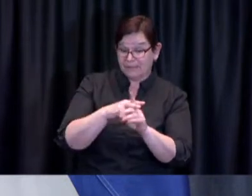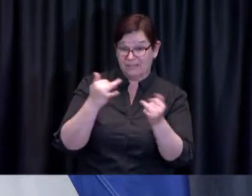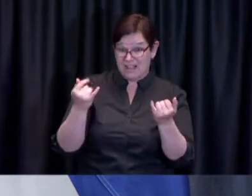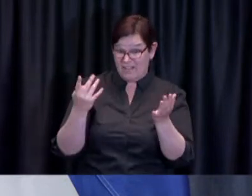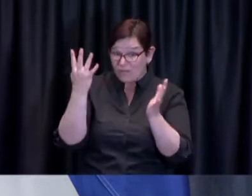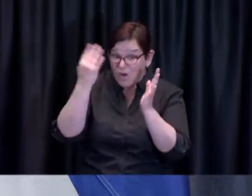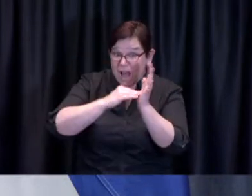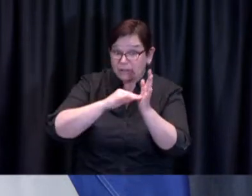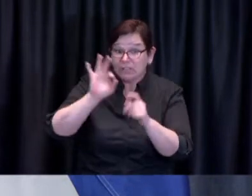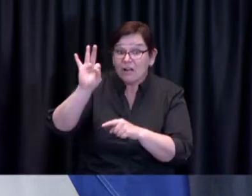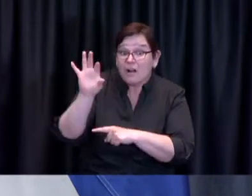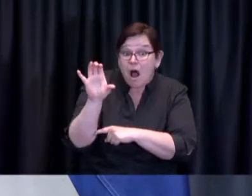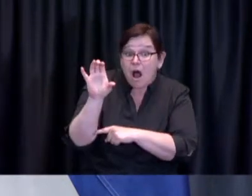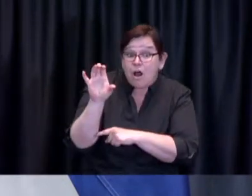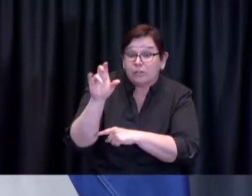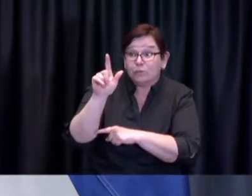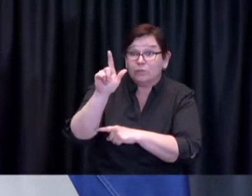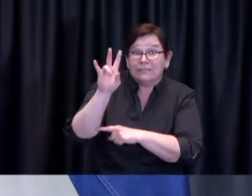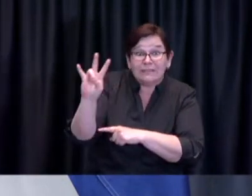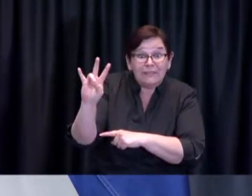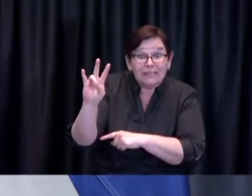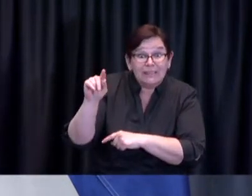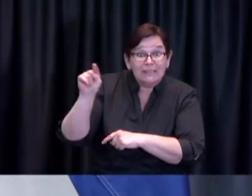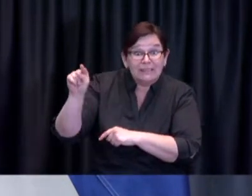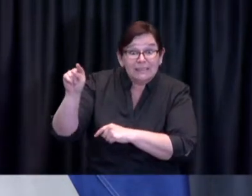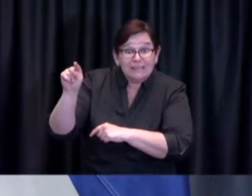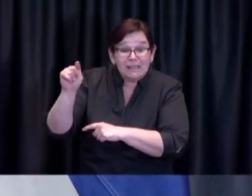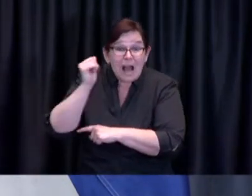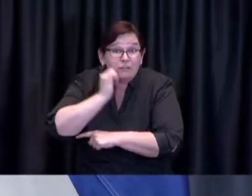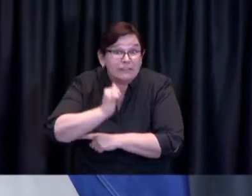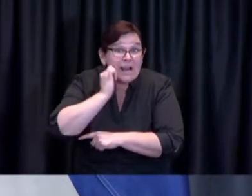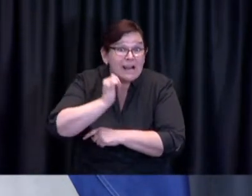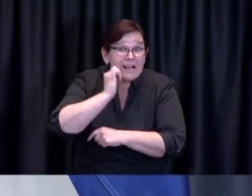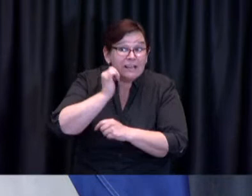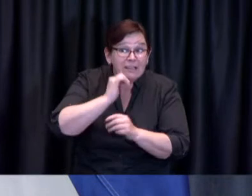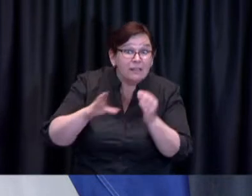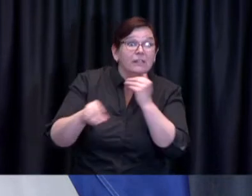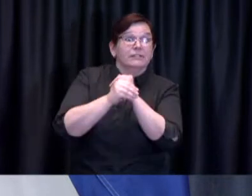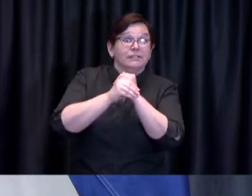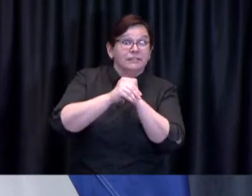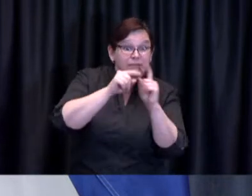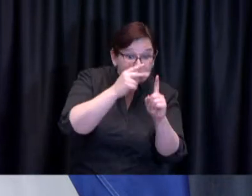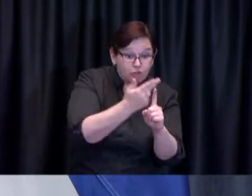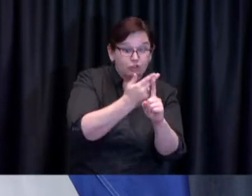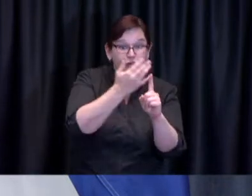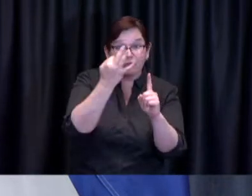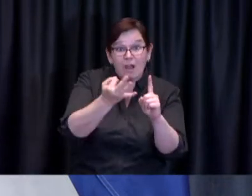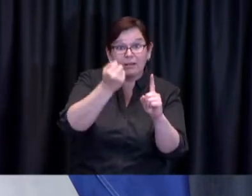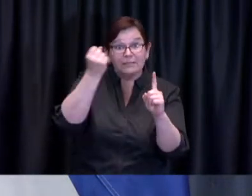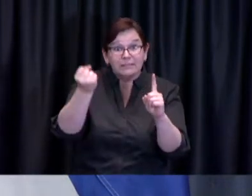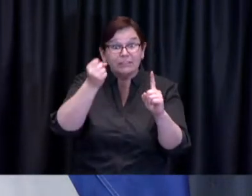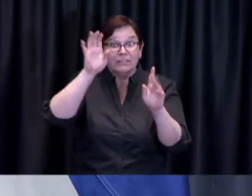appointments on each of Friday Saturday Sunday and the holiday Monday ten thousand new appointments